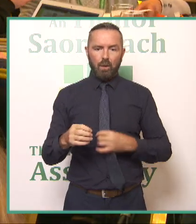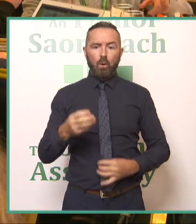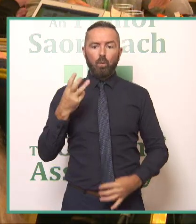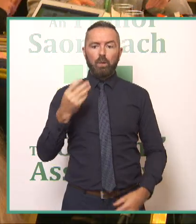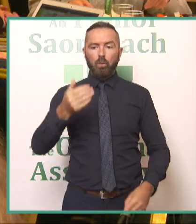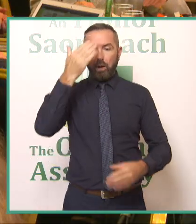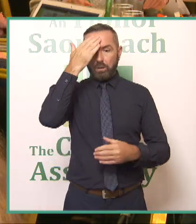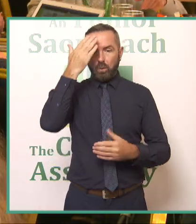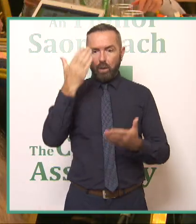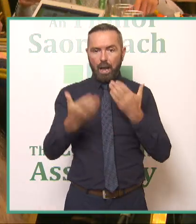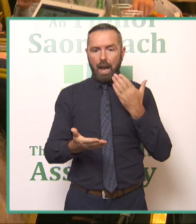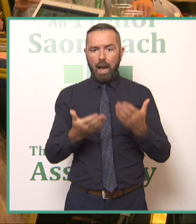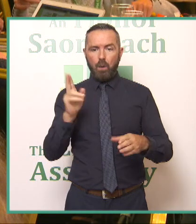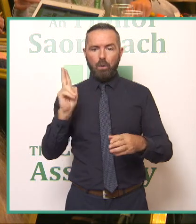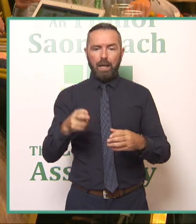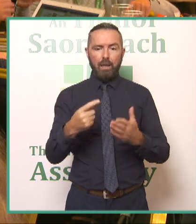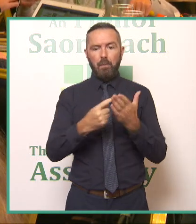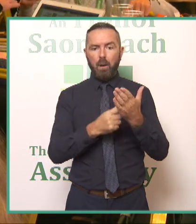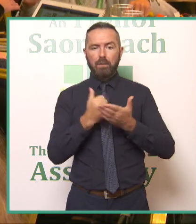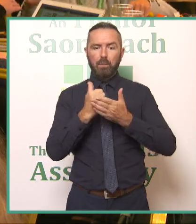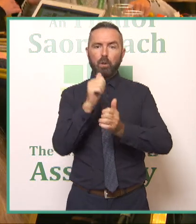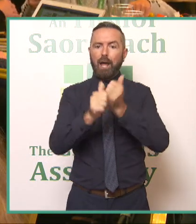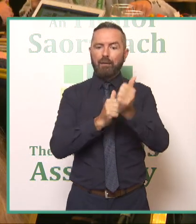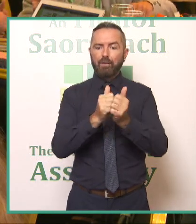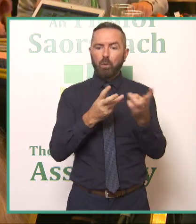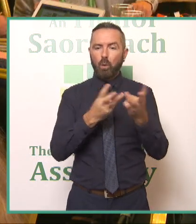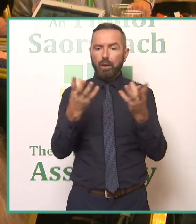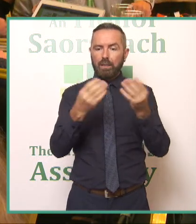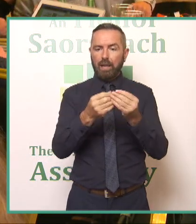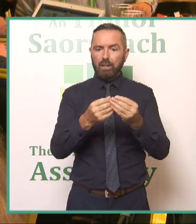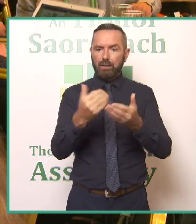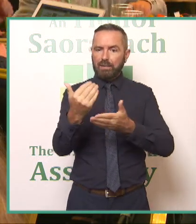policy support activists working to preserve woodlands and is there any preservation orders